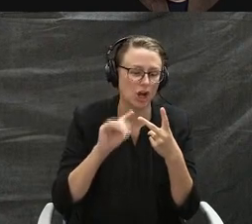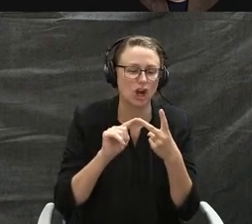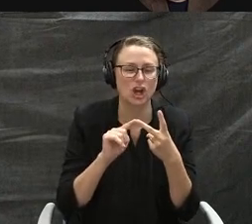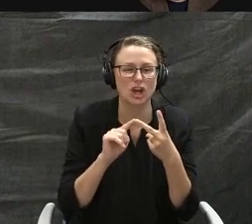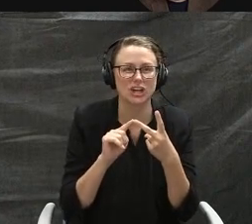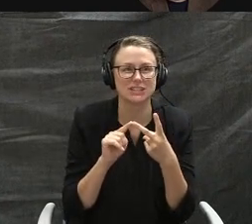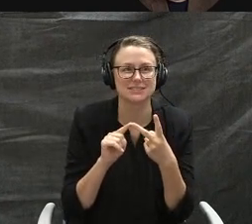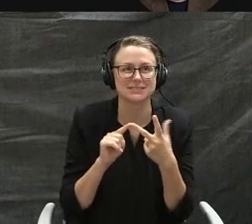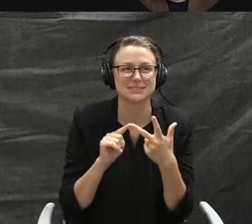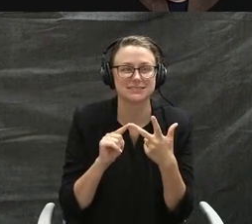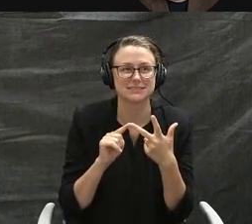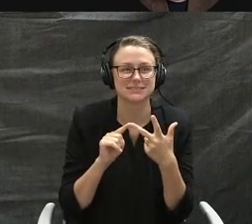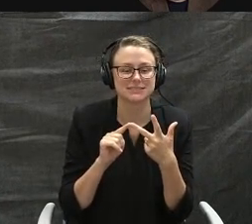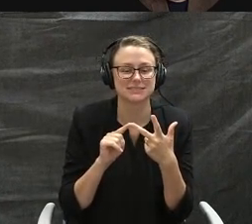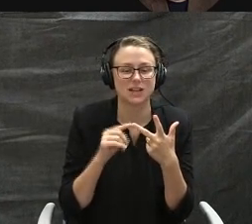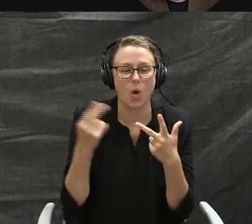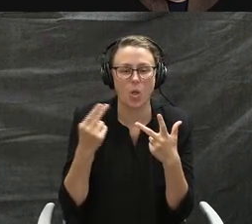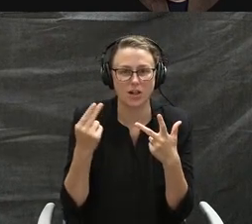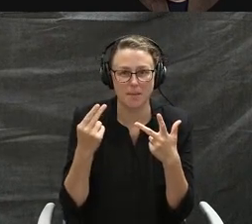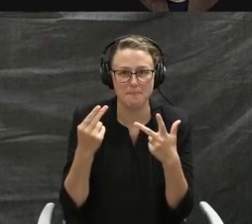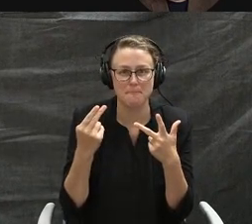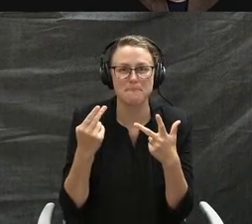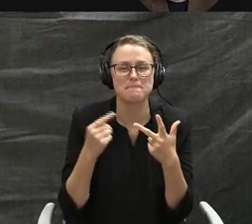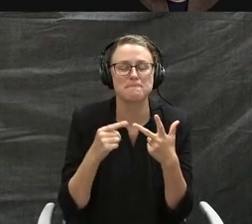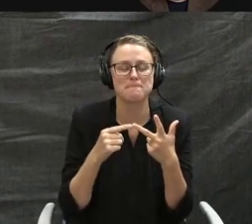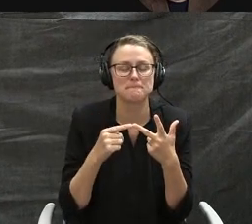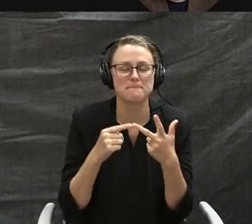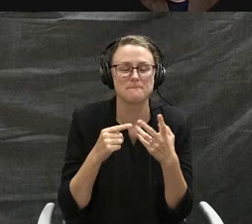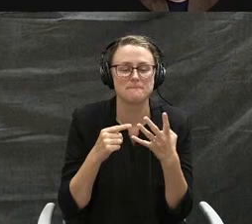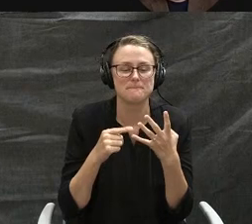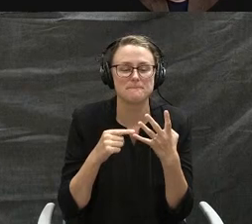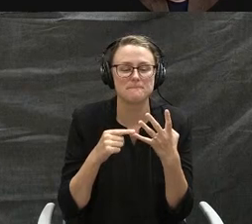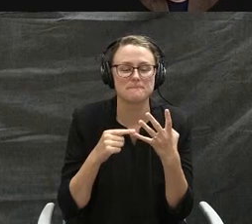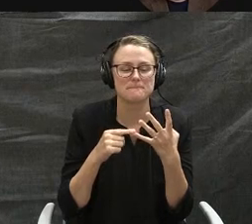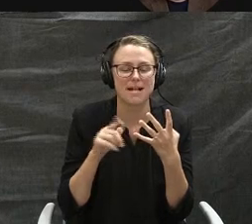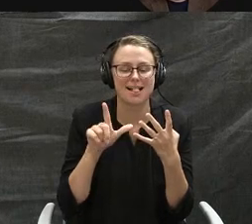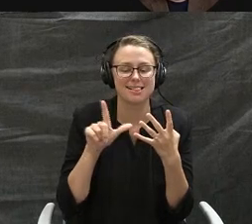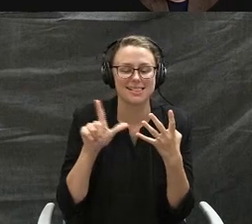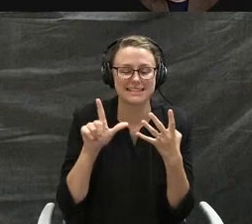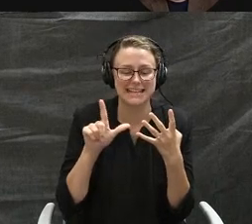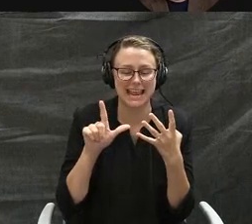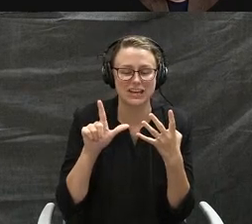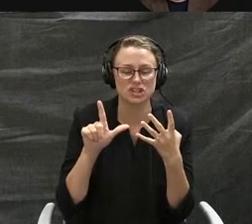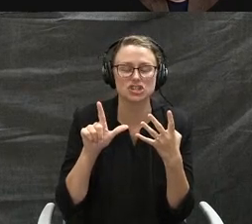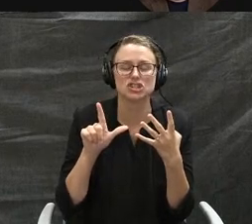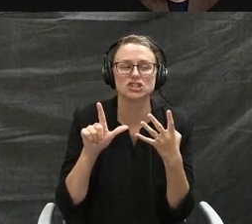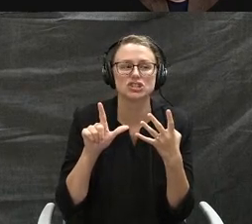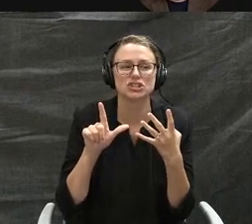Member Holcomb. Hi Sage. I board member Richie.